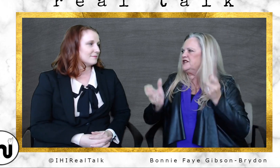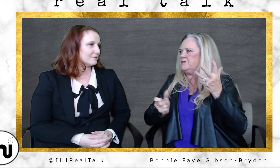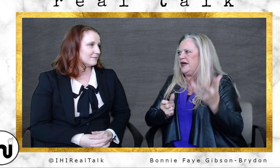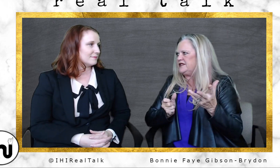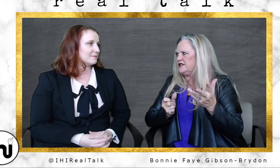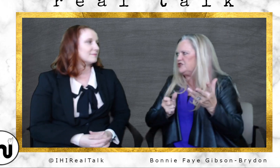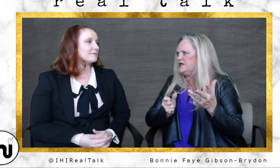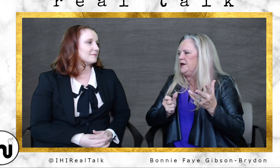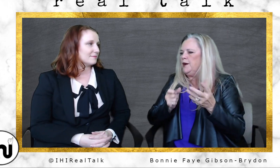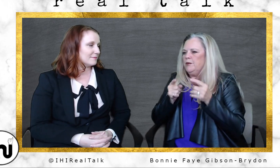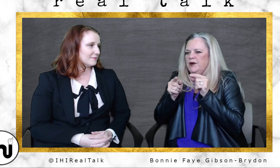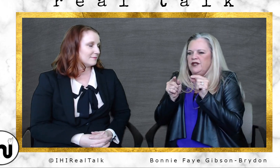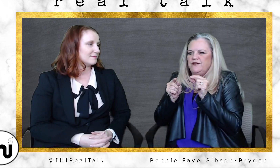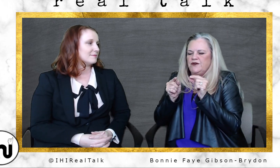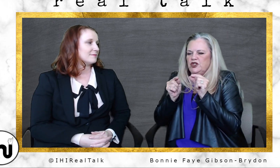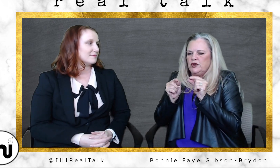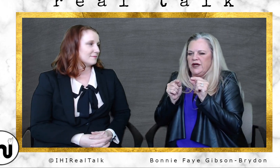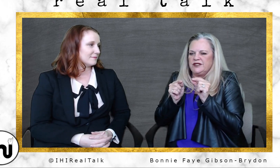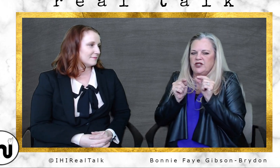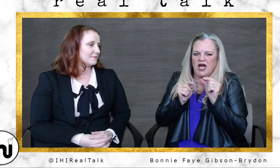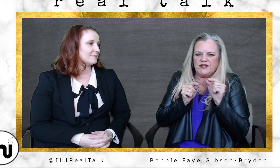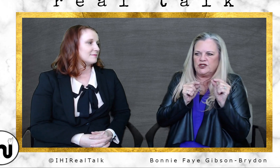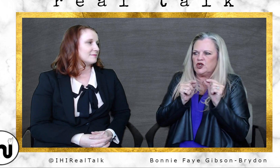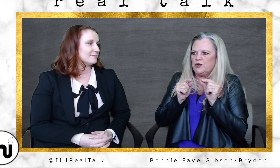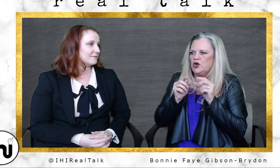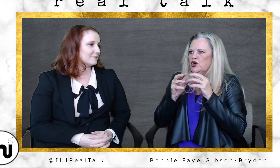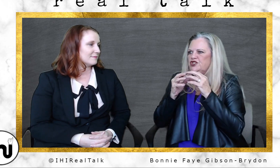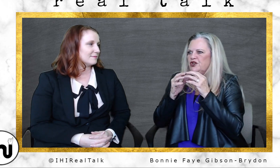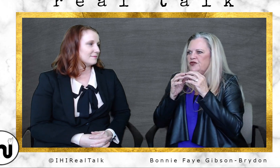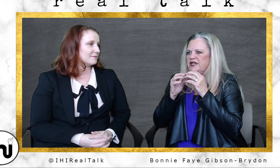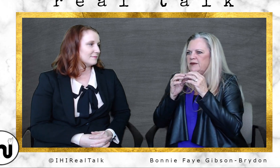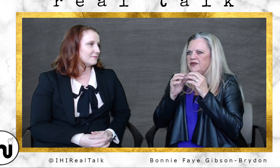message. But if you as a novice interpreter are still thinking about the